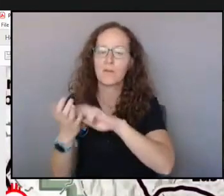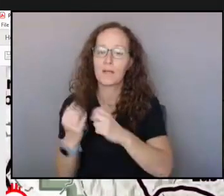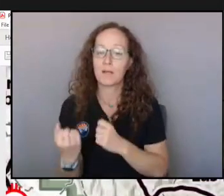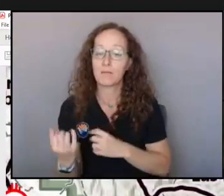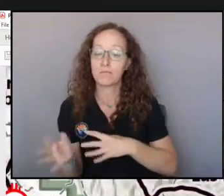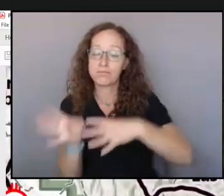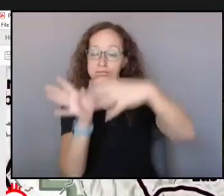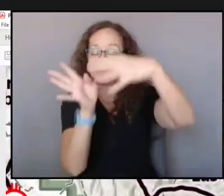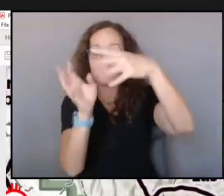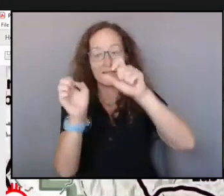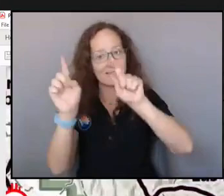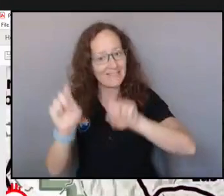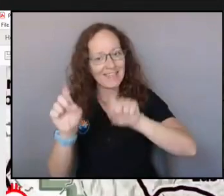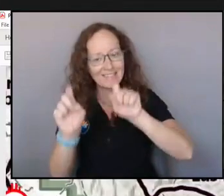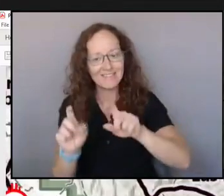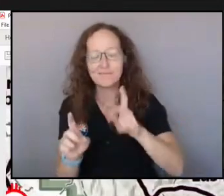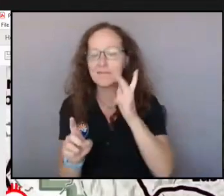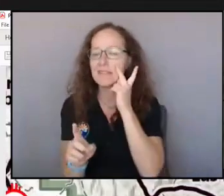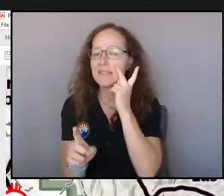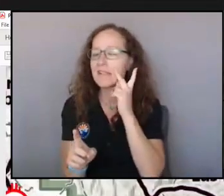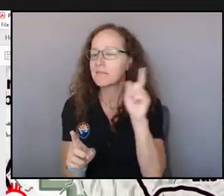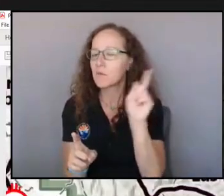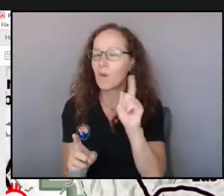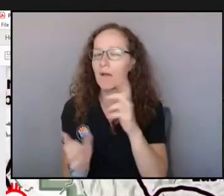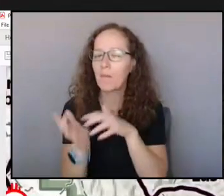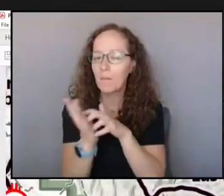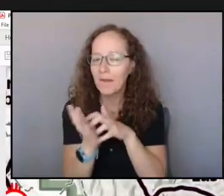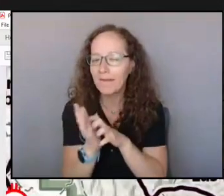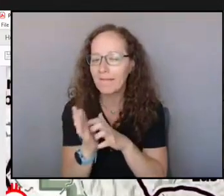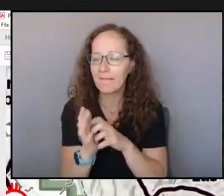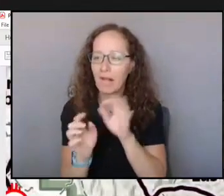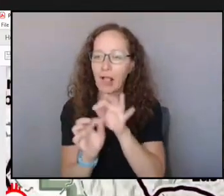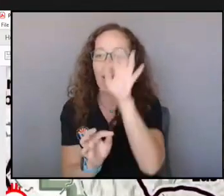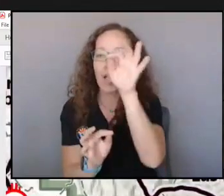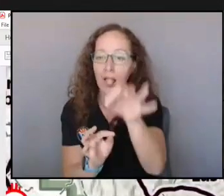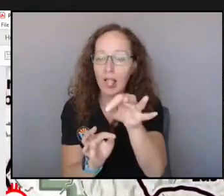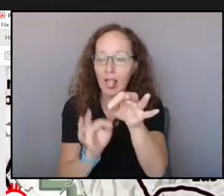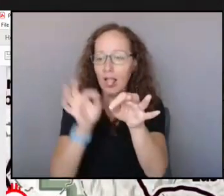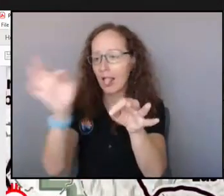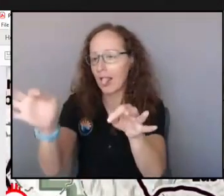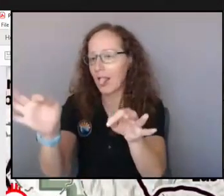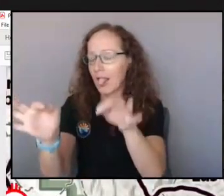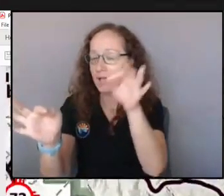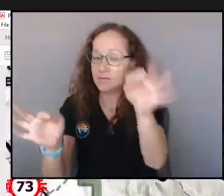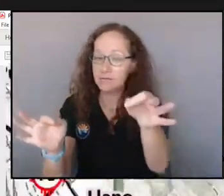LINE I THINK WILL BE FAIRLY EASY TO PICK UP OVER THE NEXT COUPLE DAYS.